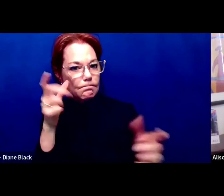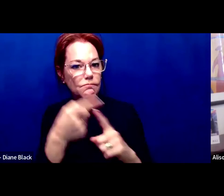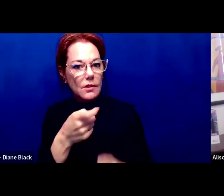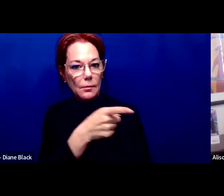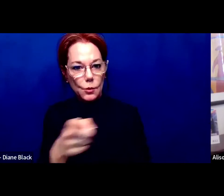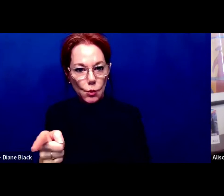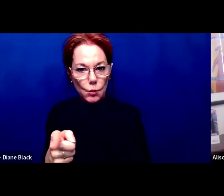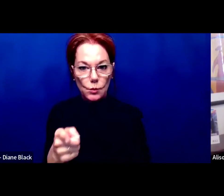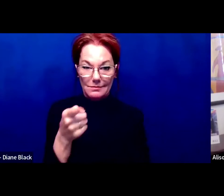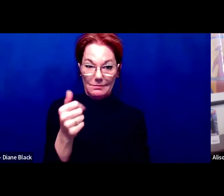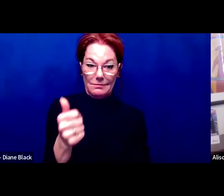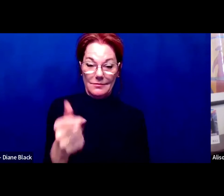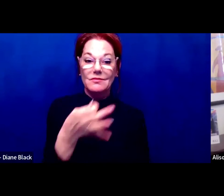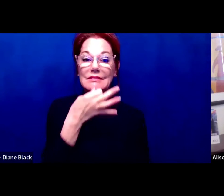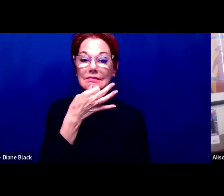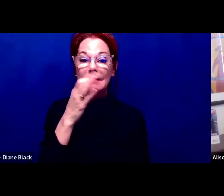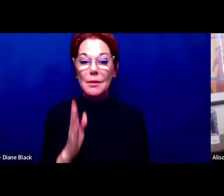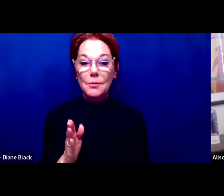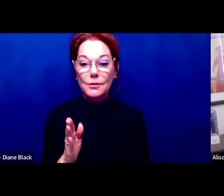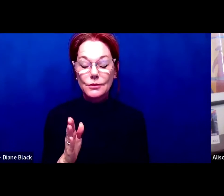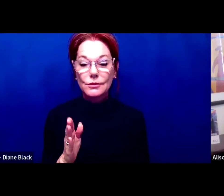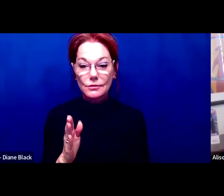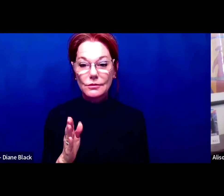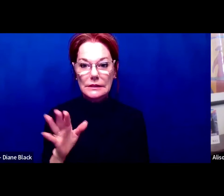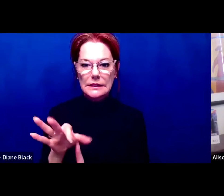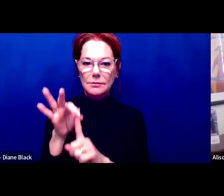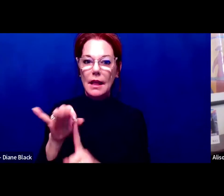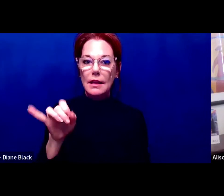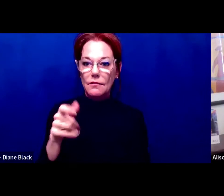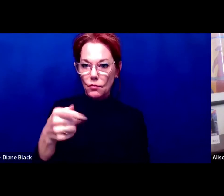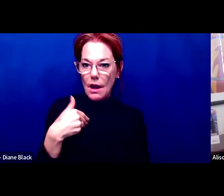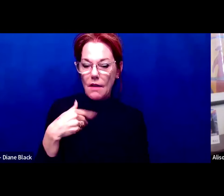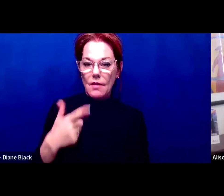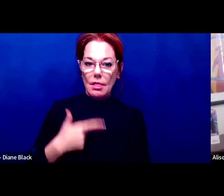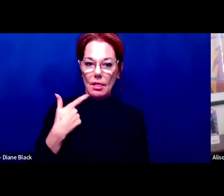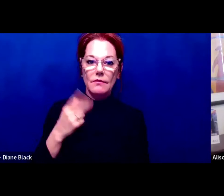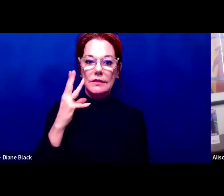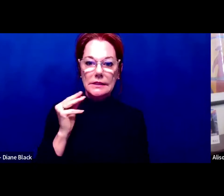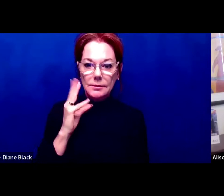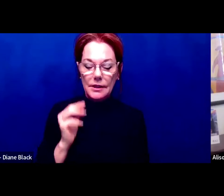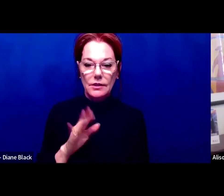experts, especially those of you with lived experience, and your families and people who provide